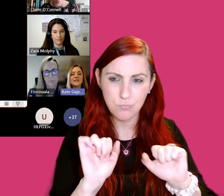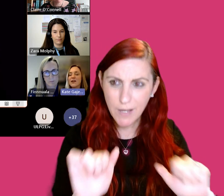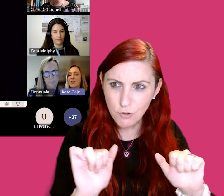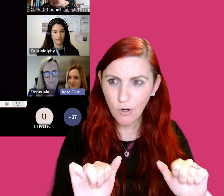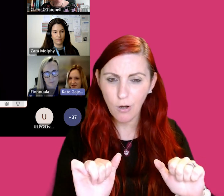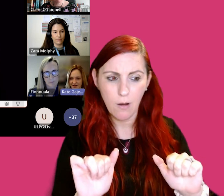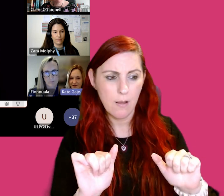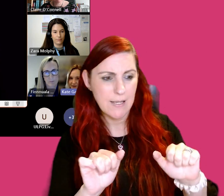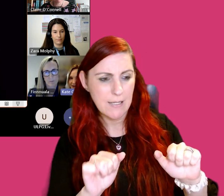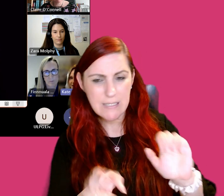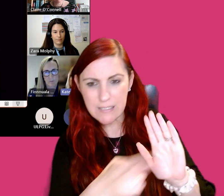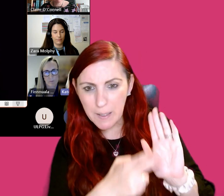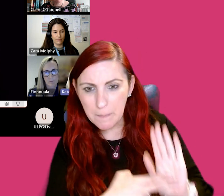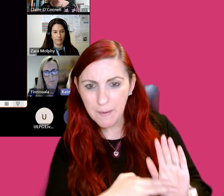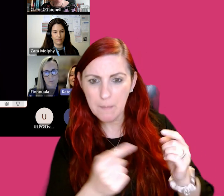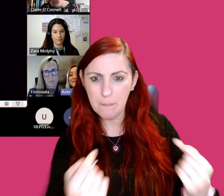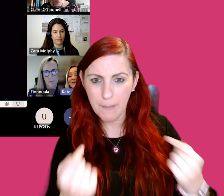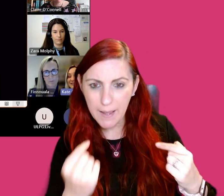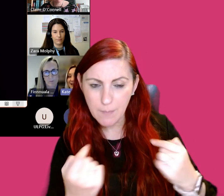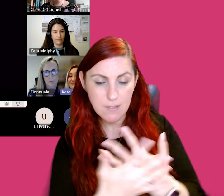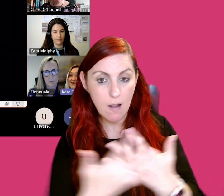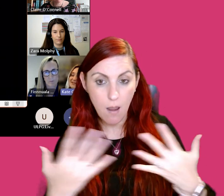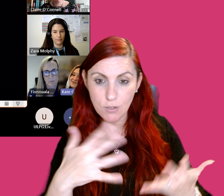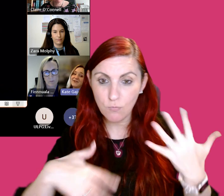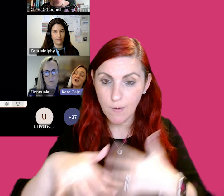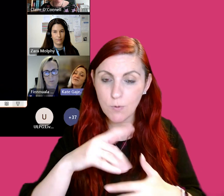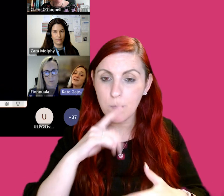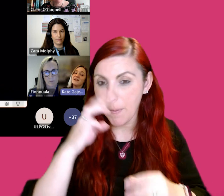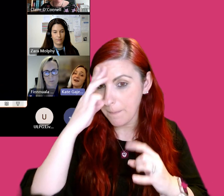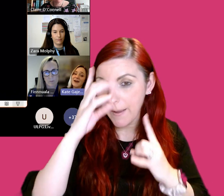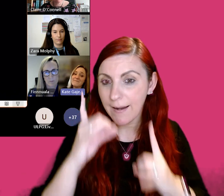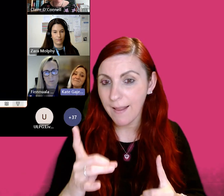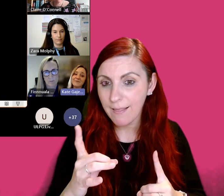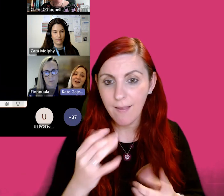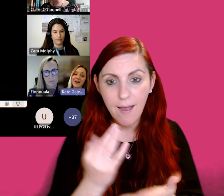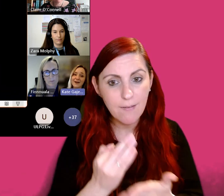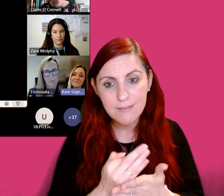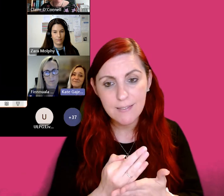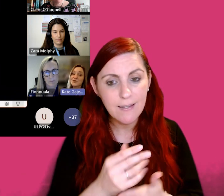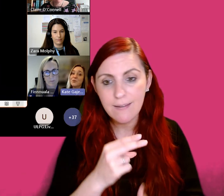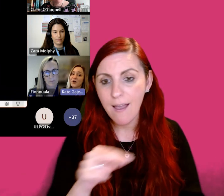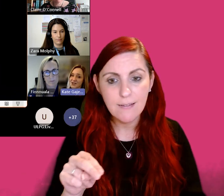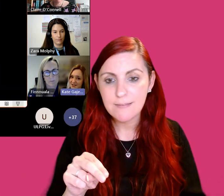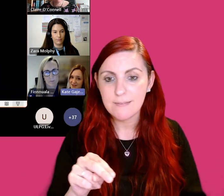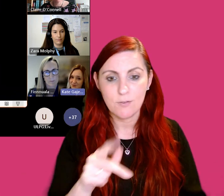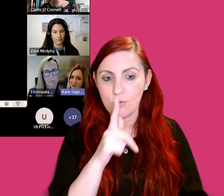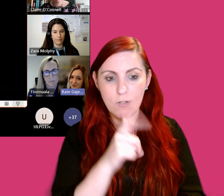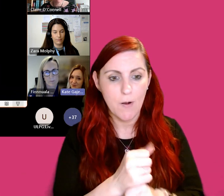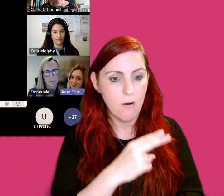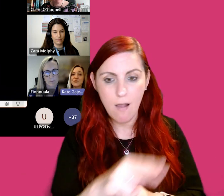is a lot around that but the mental health isn't very often um um supported when it comes to this